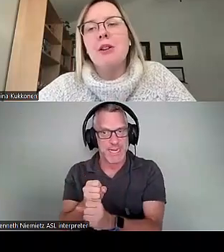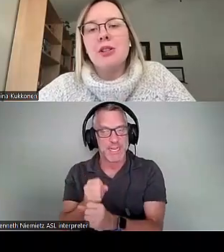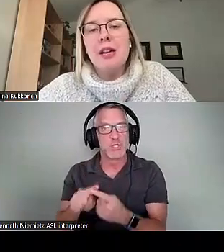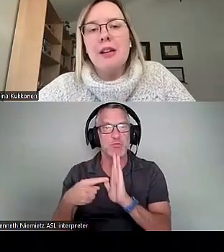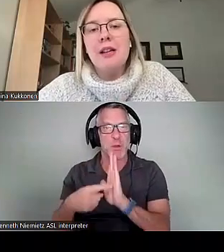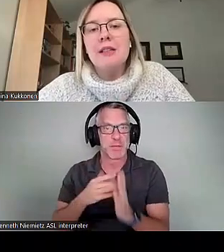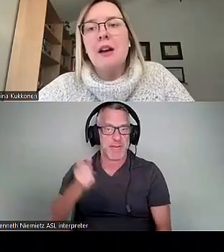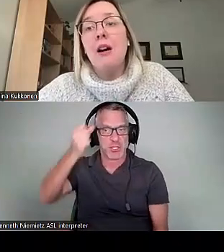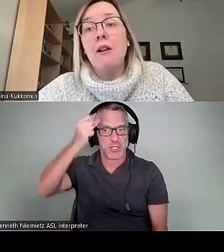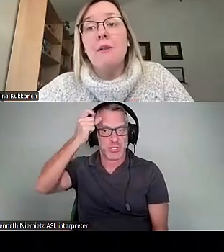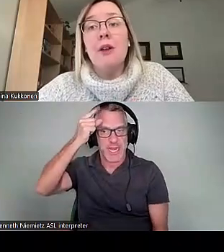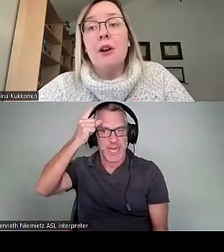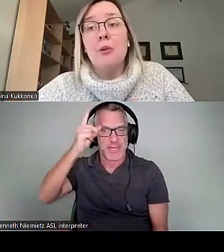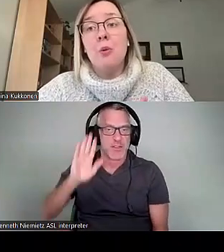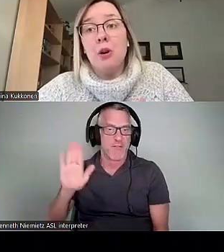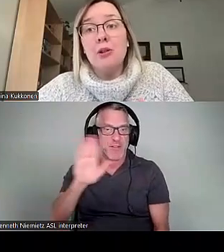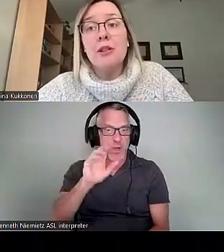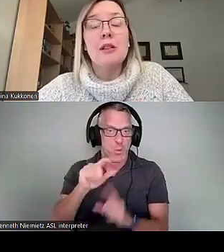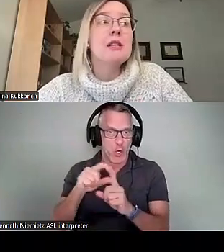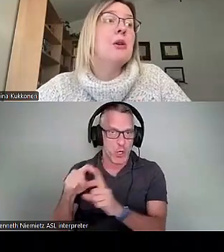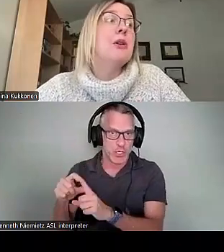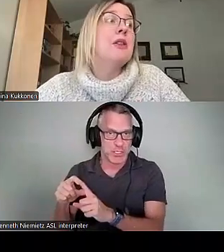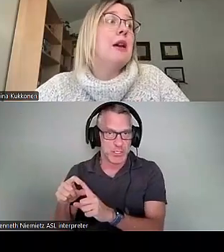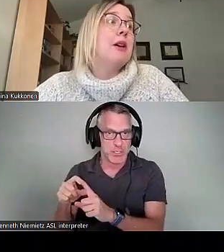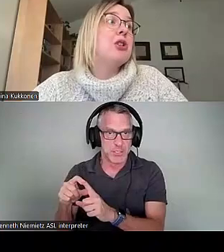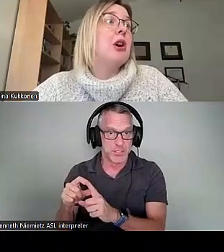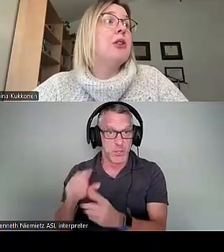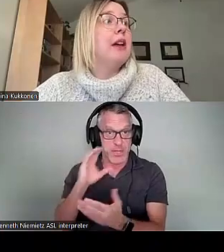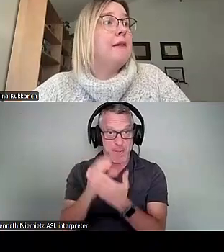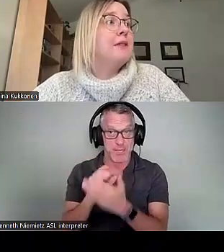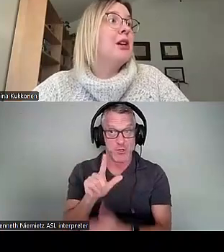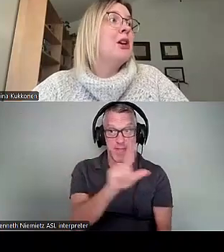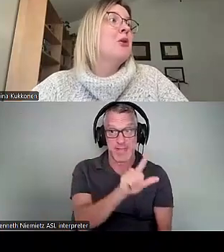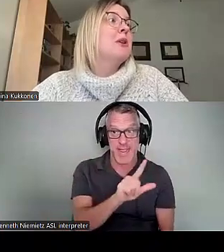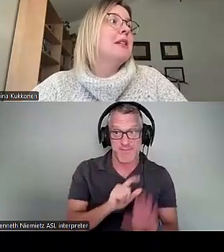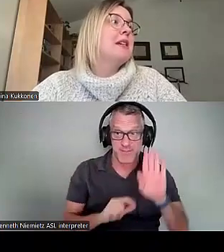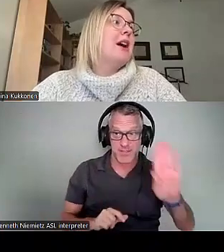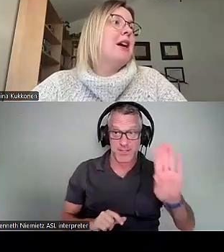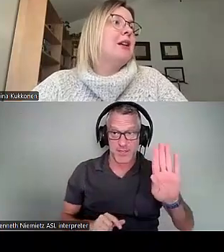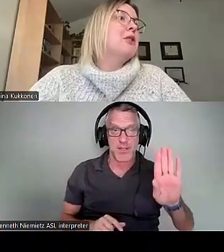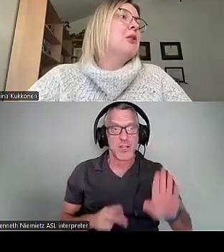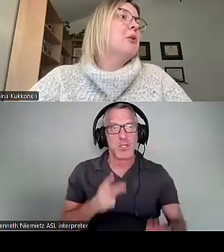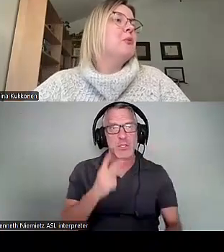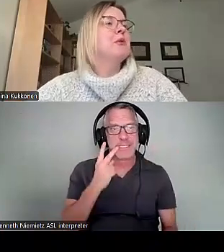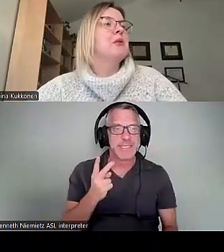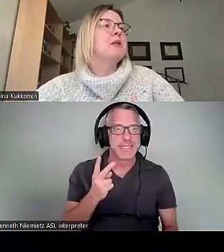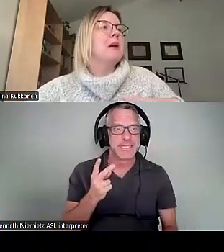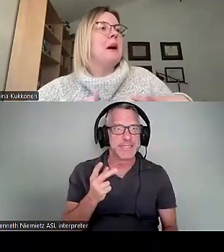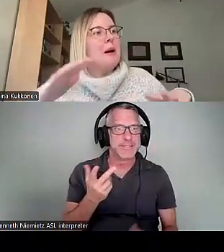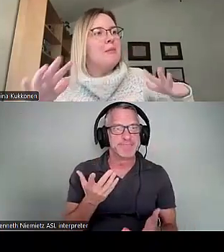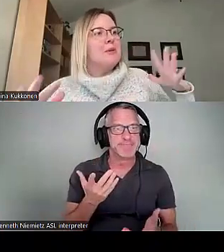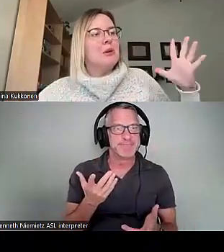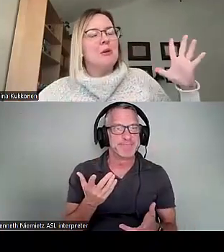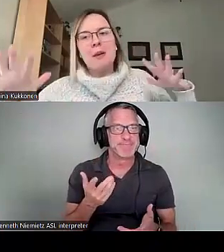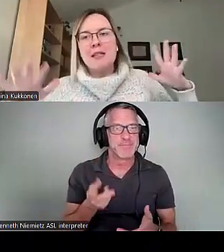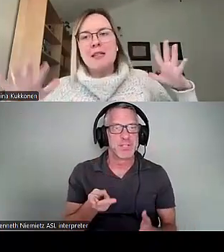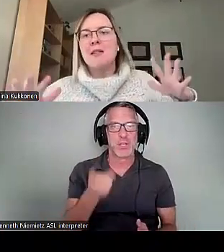my understandings of their words. So in the image on the left, we see kind of two sort of pieces of